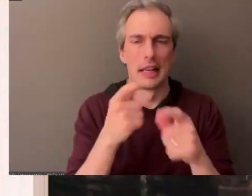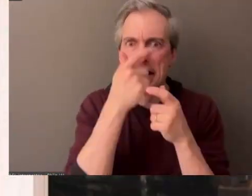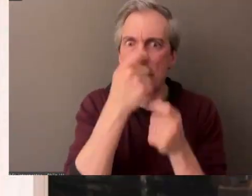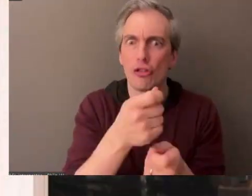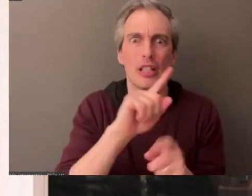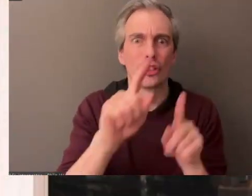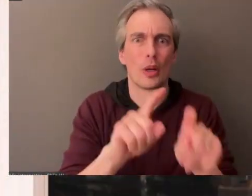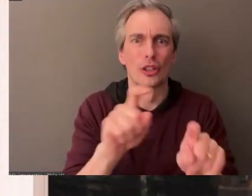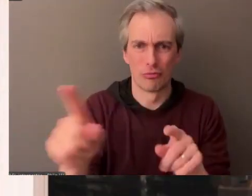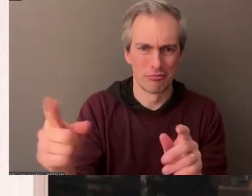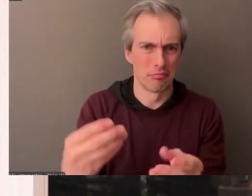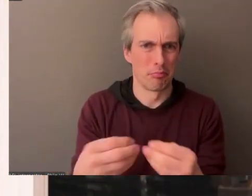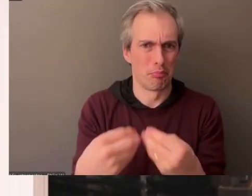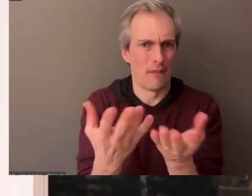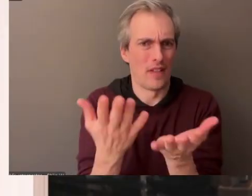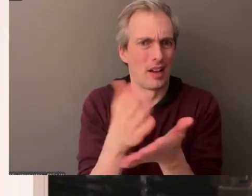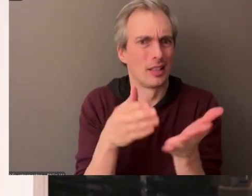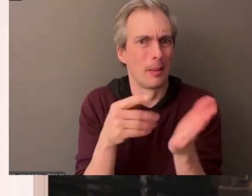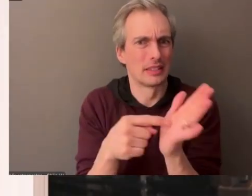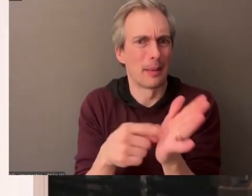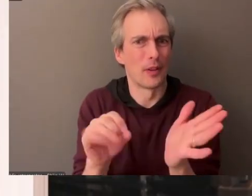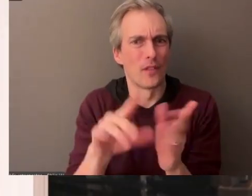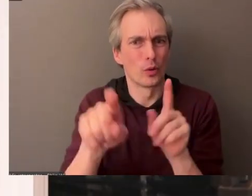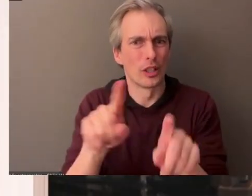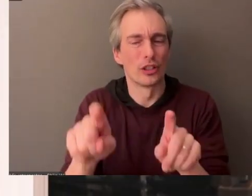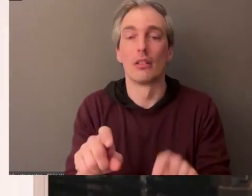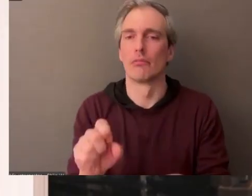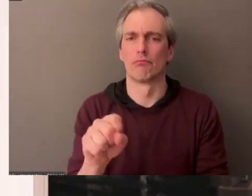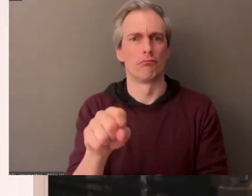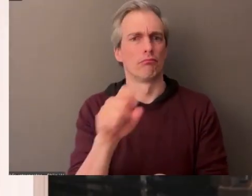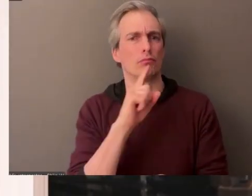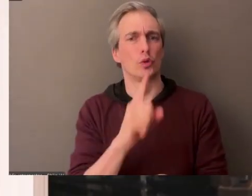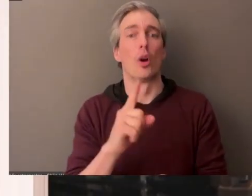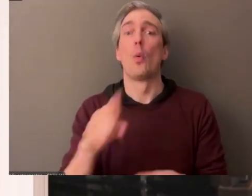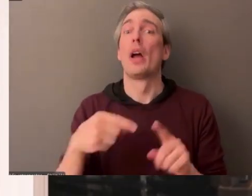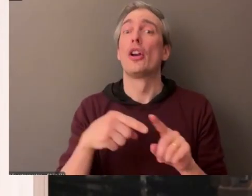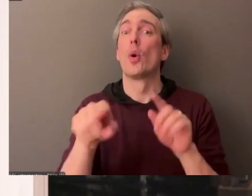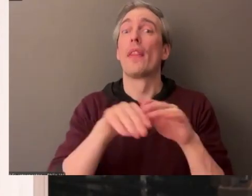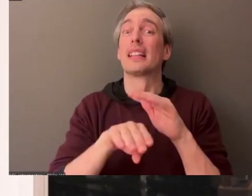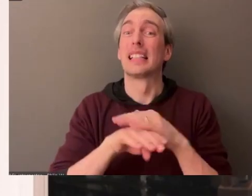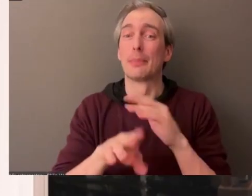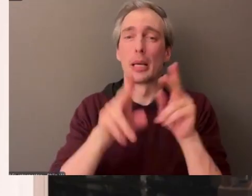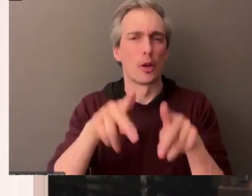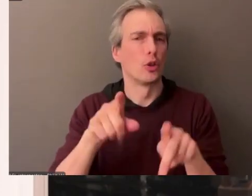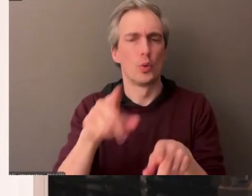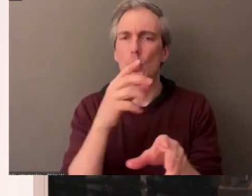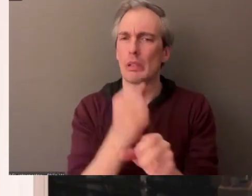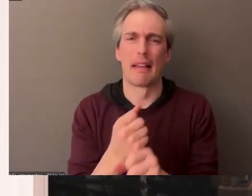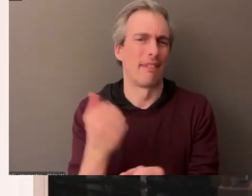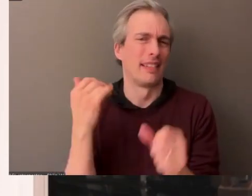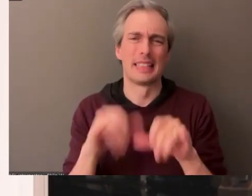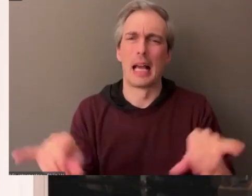But when you're the accessibility person, you get the same questions all day, every day. How does a check box work?